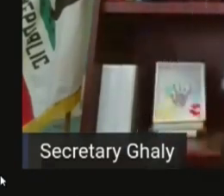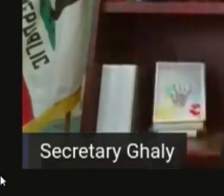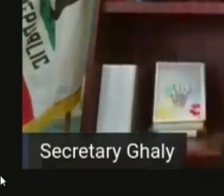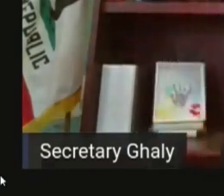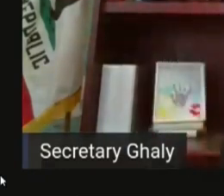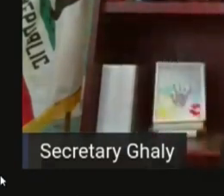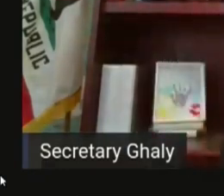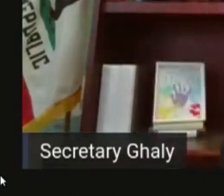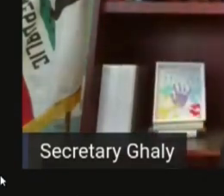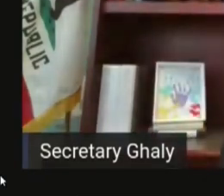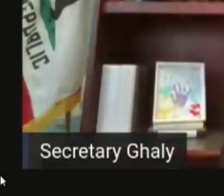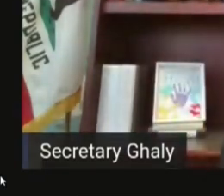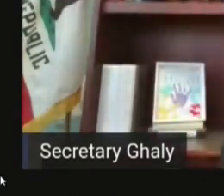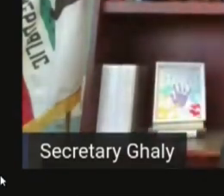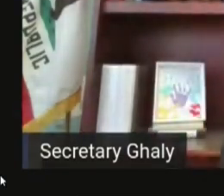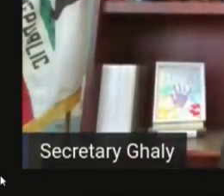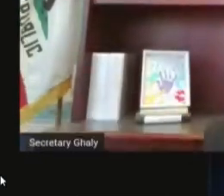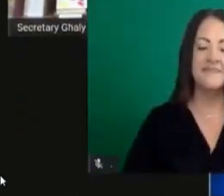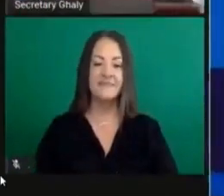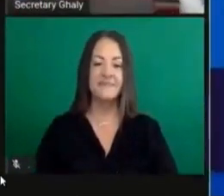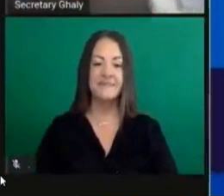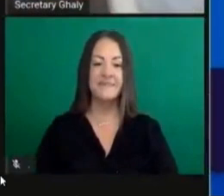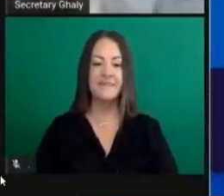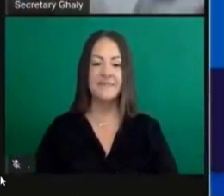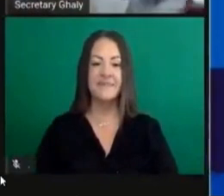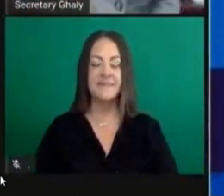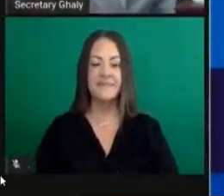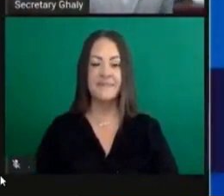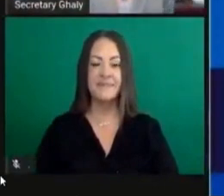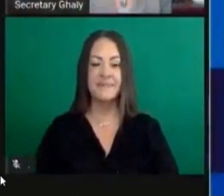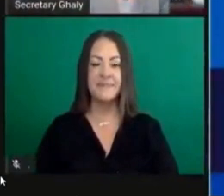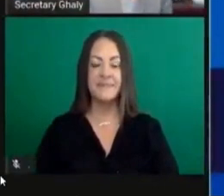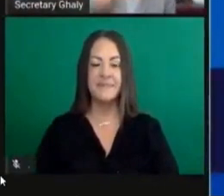COLLEAGUE, OUR ACTING STATE HEALTH OFFICER, DR. ERICA PONDA, REALLY WALK THROUGH SOME